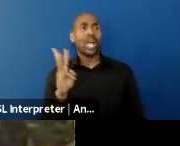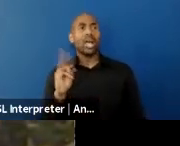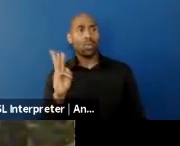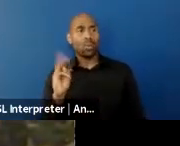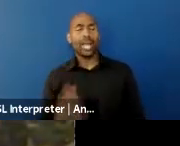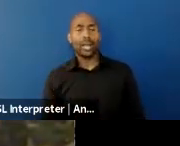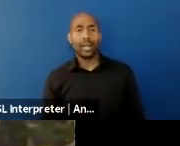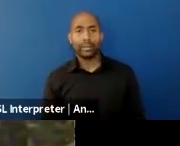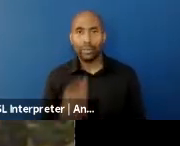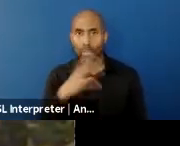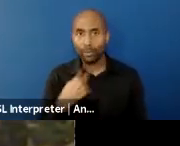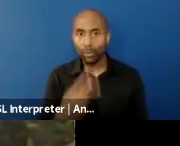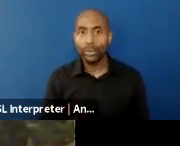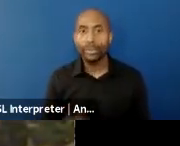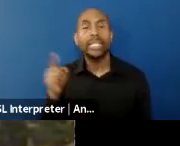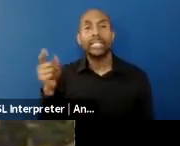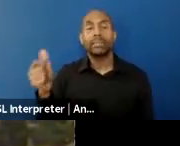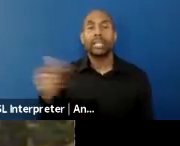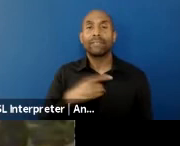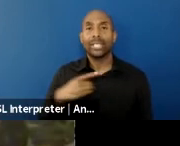Believed in giving back.